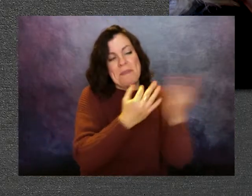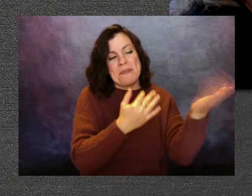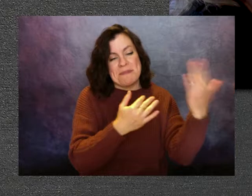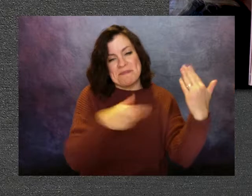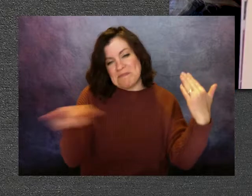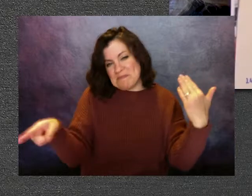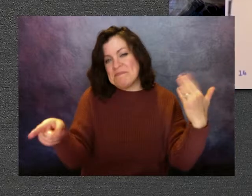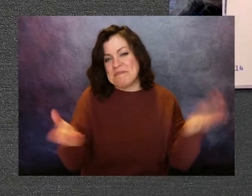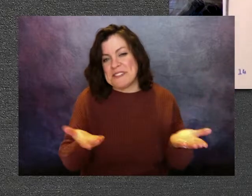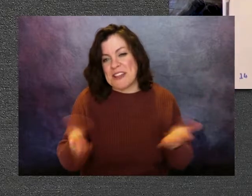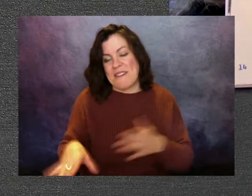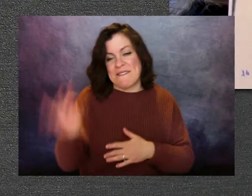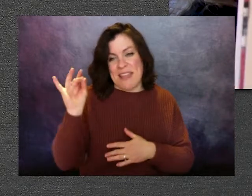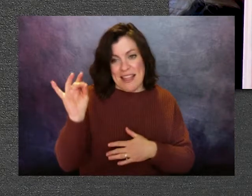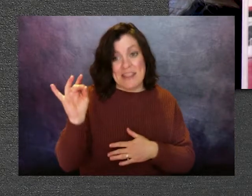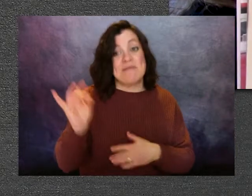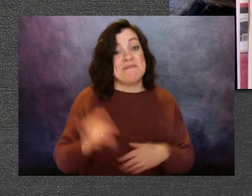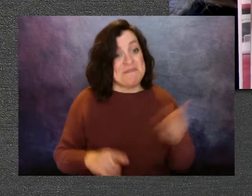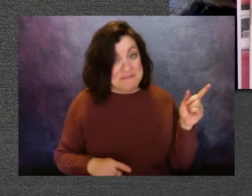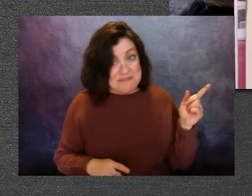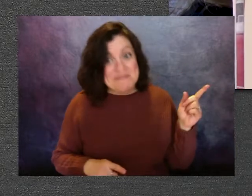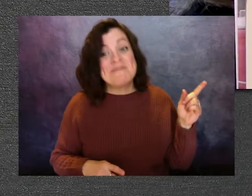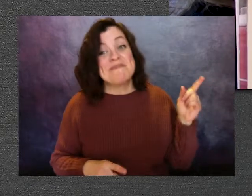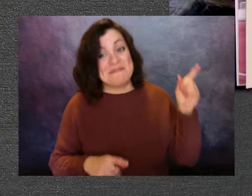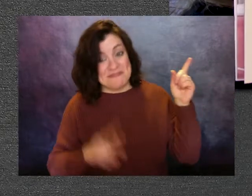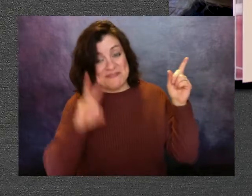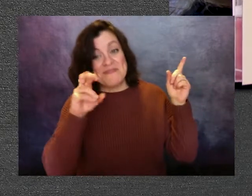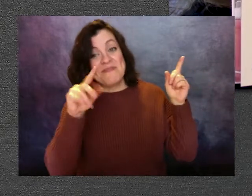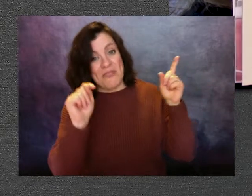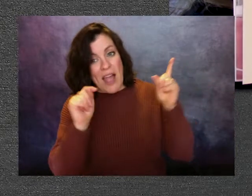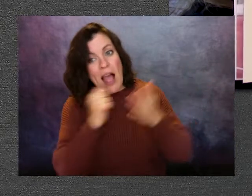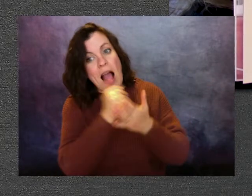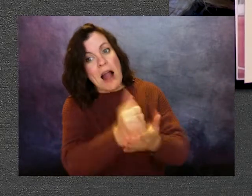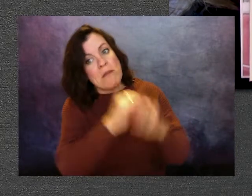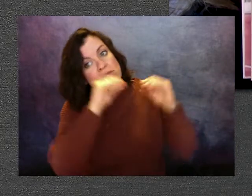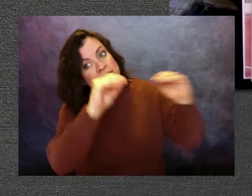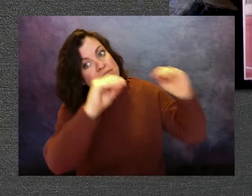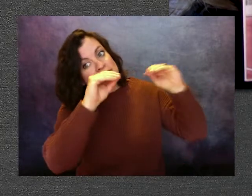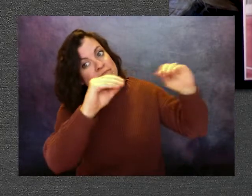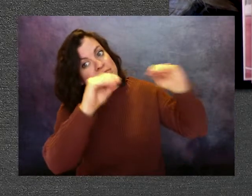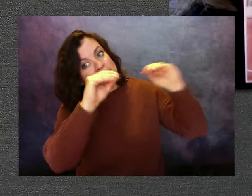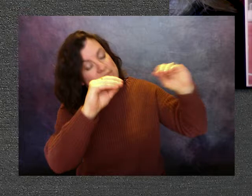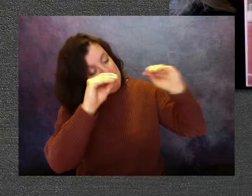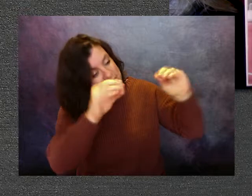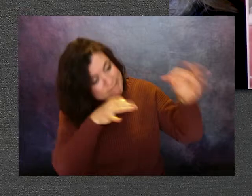And they have to learn how to take good care of their pets. And sometimes veterinarians will help them, learn how to do that.